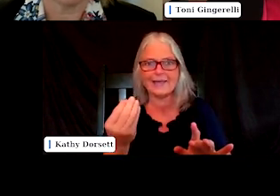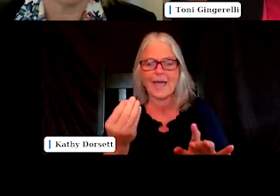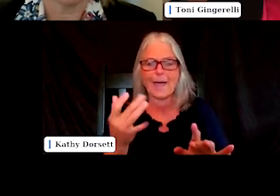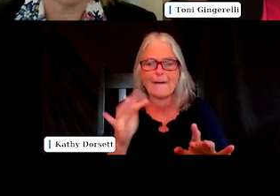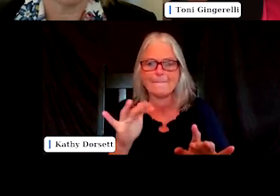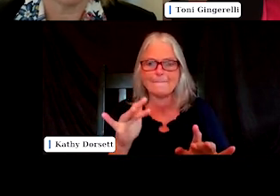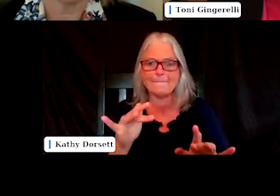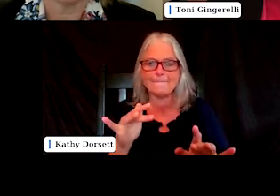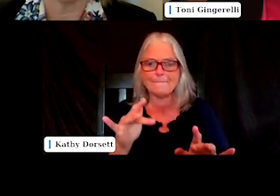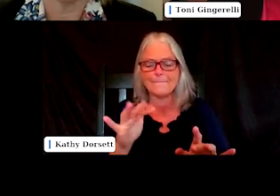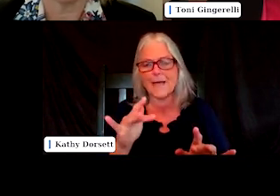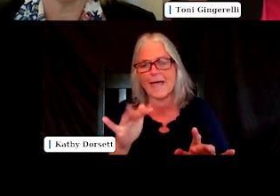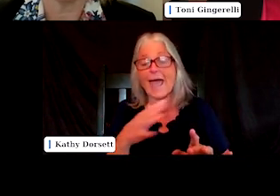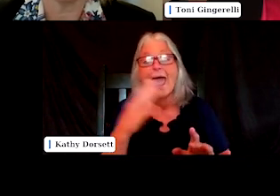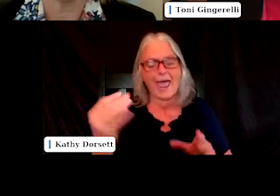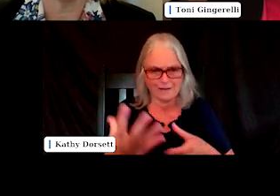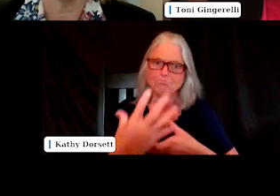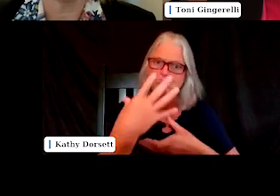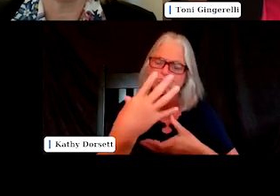And engage with us because.